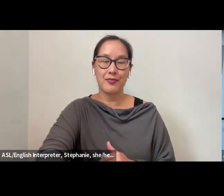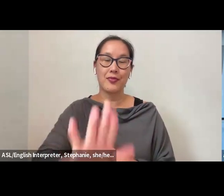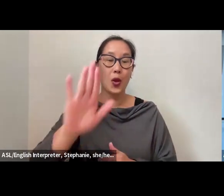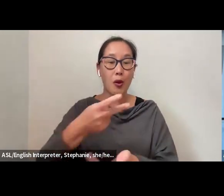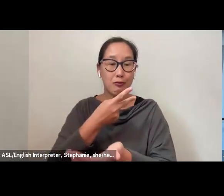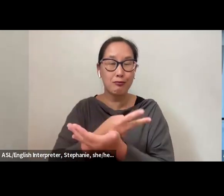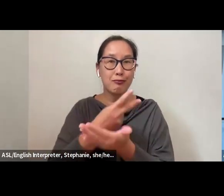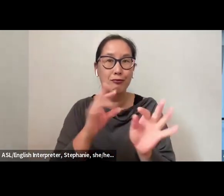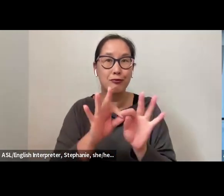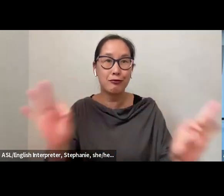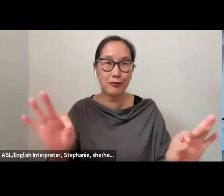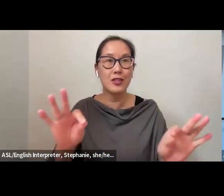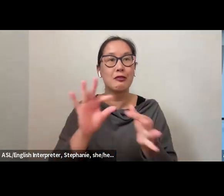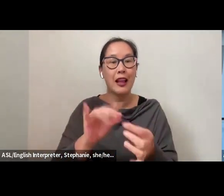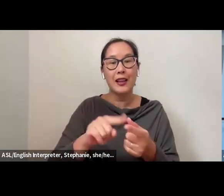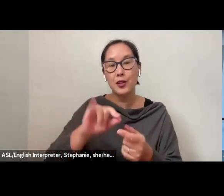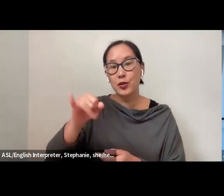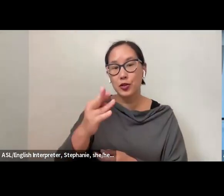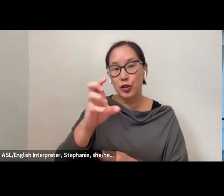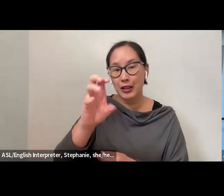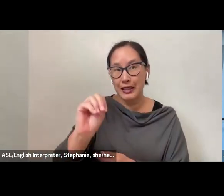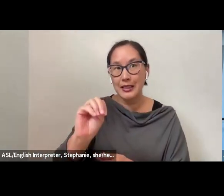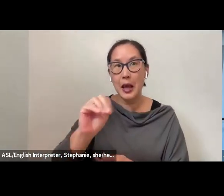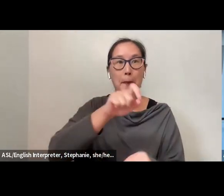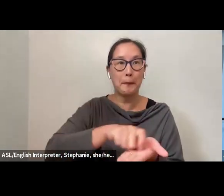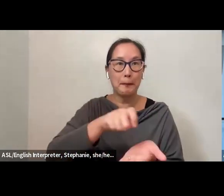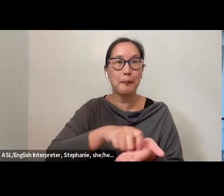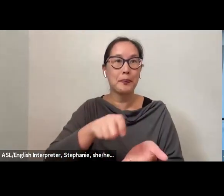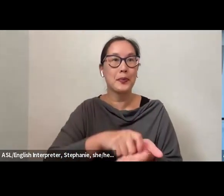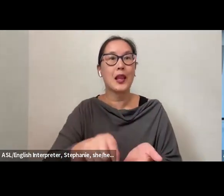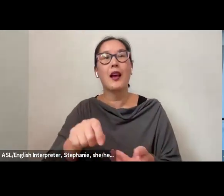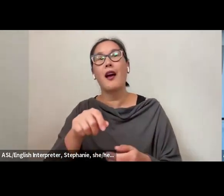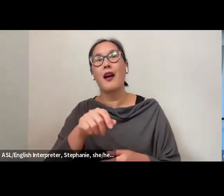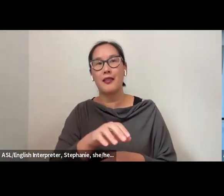from Columbia University. Jason is an American